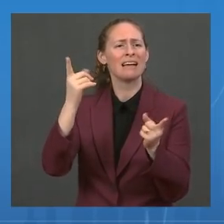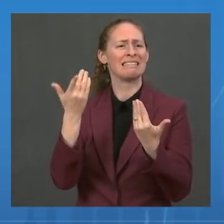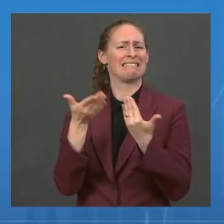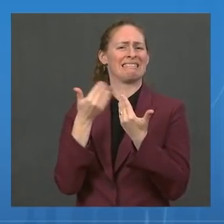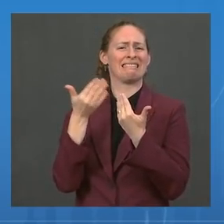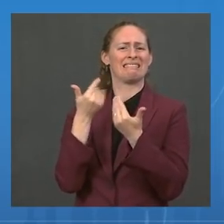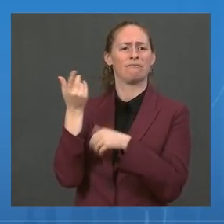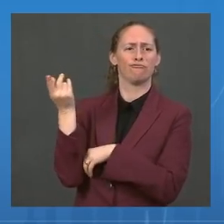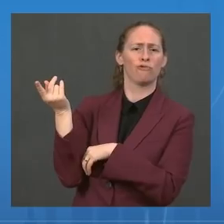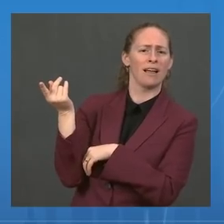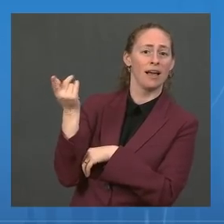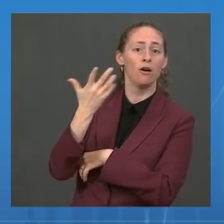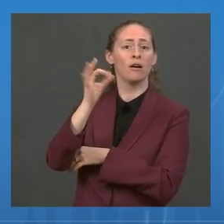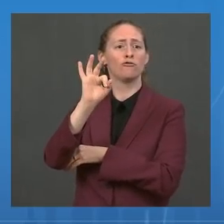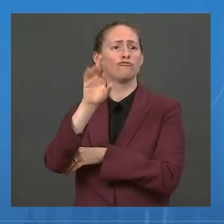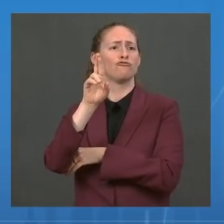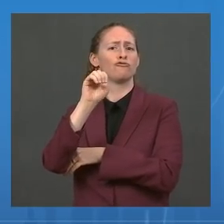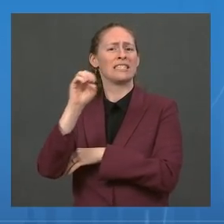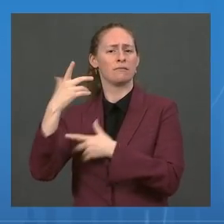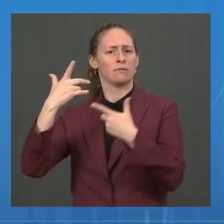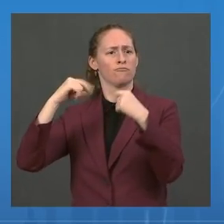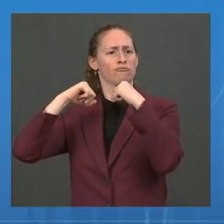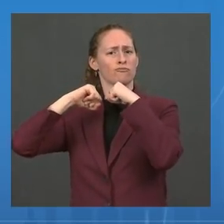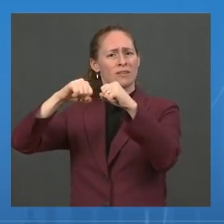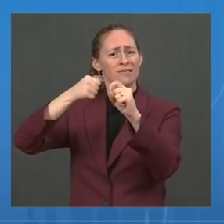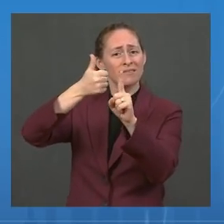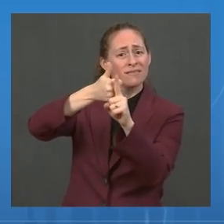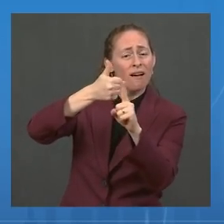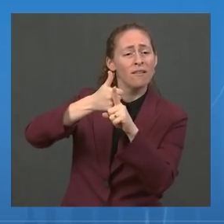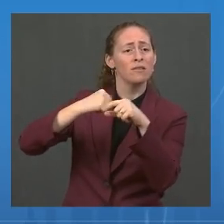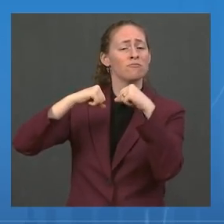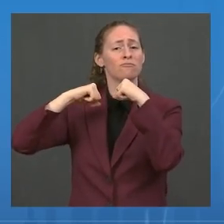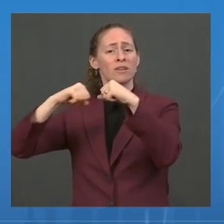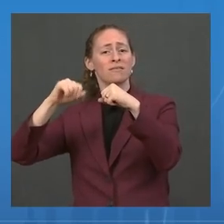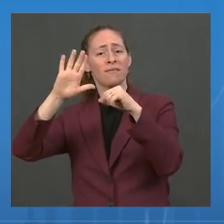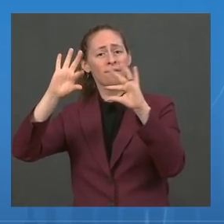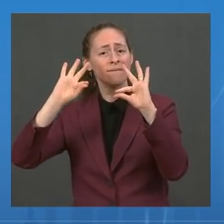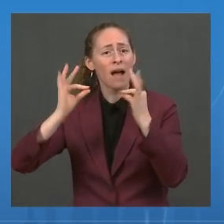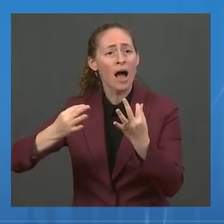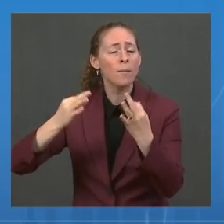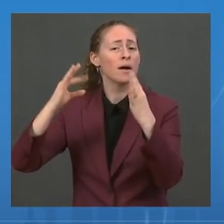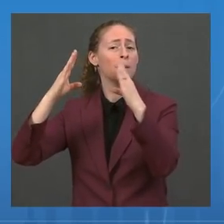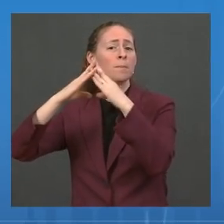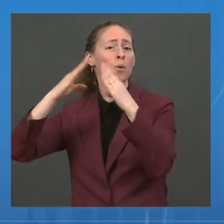They protect you, your loved ones, and your community. Next slide.